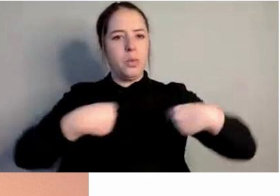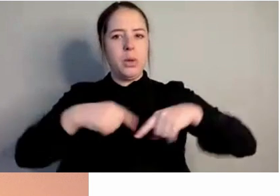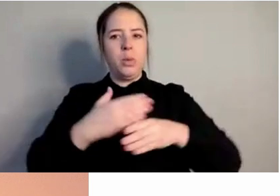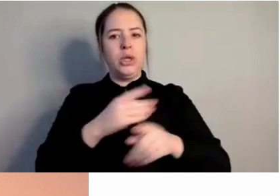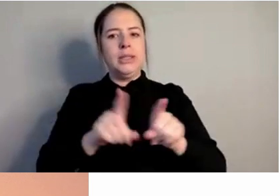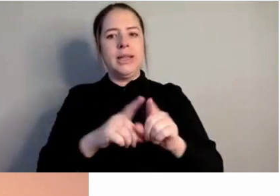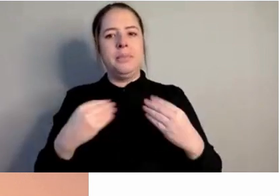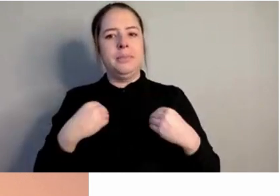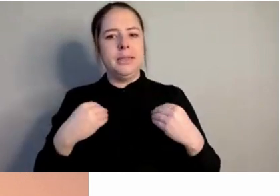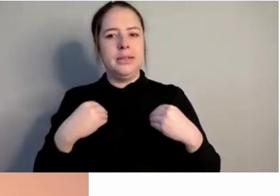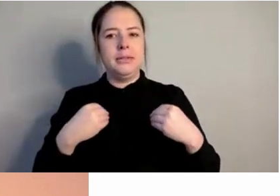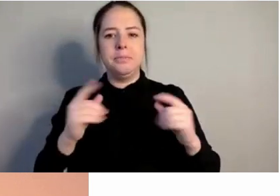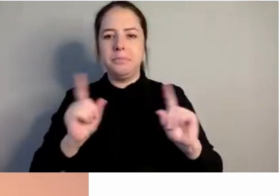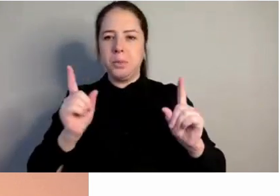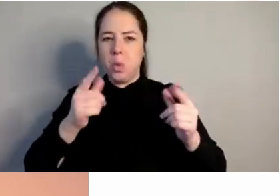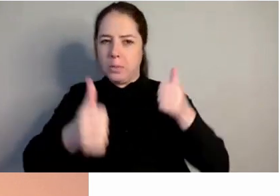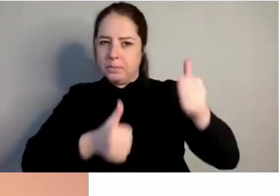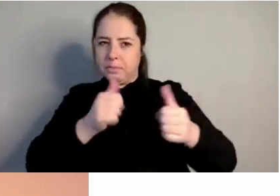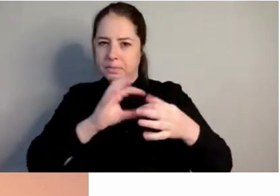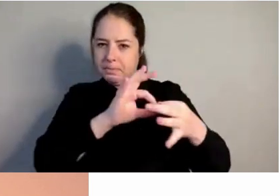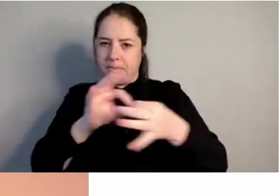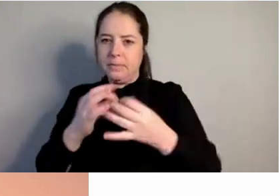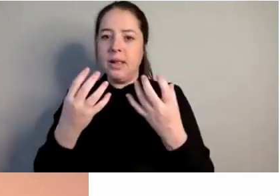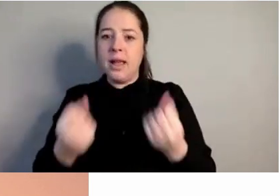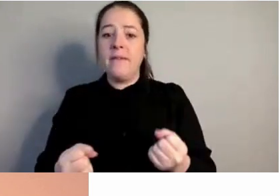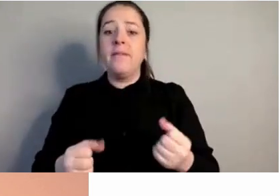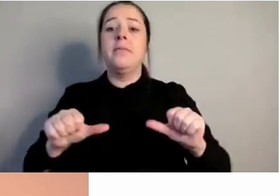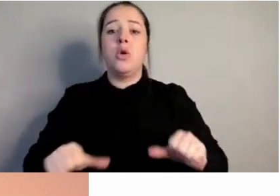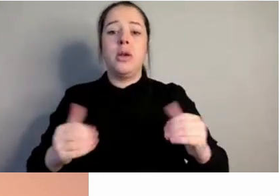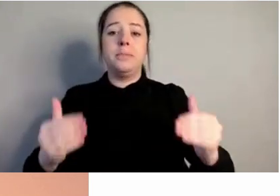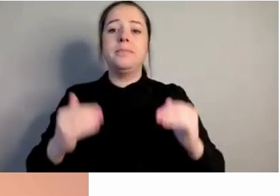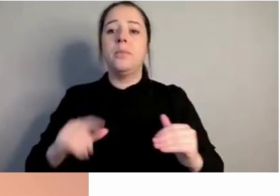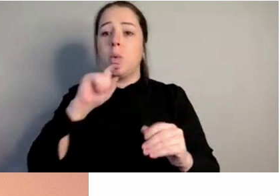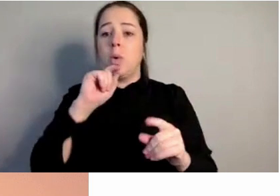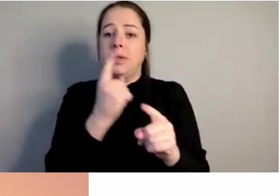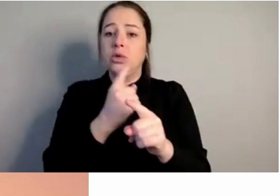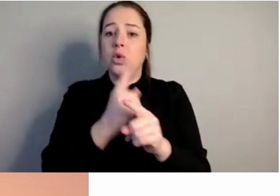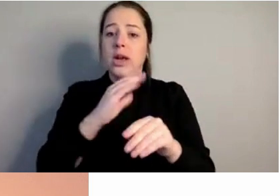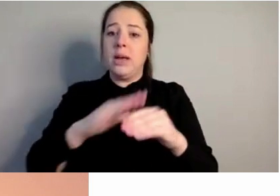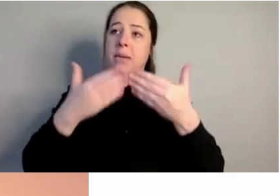I'll be talking a little bit today about some of the broader themes coming from the State of the Service Report,